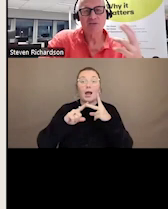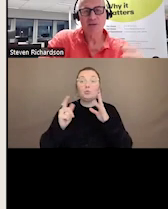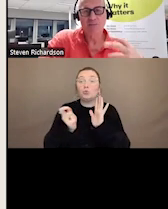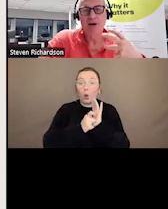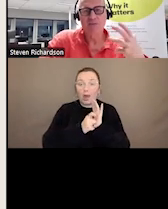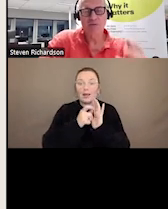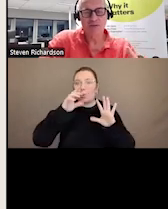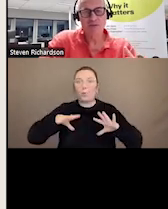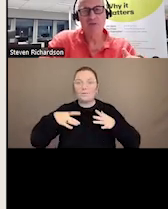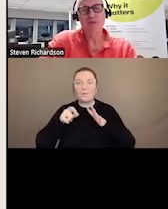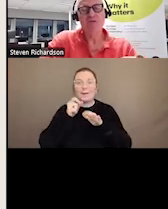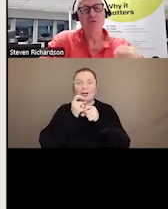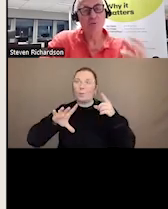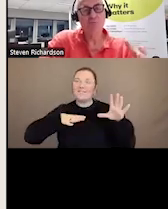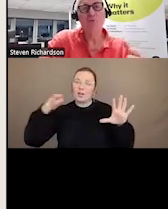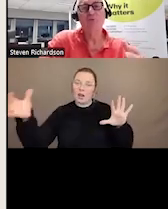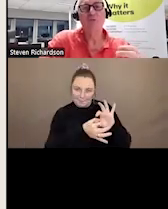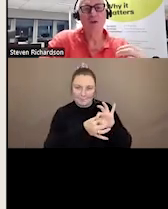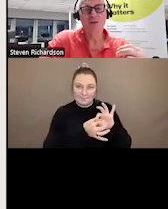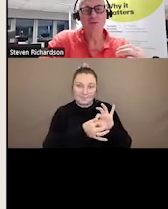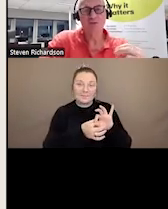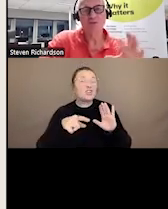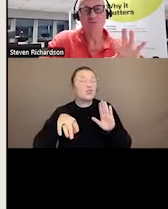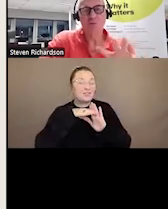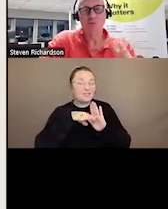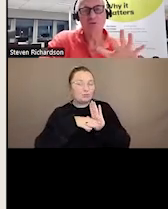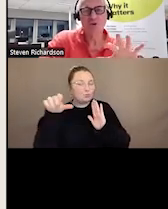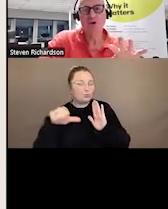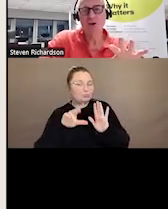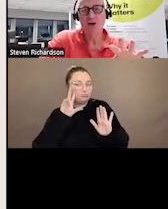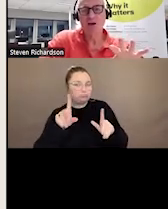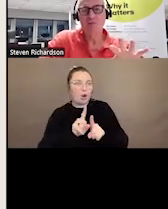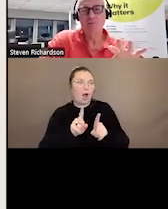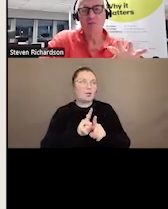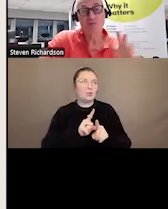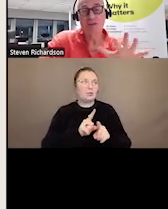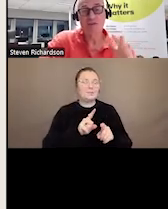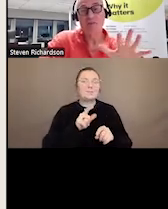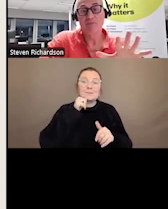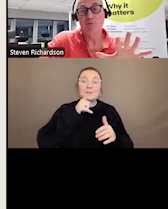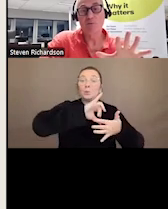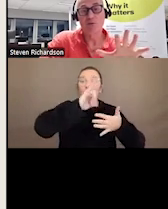is certainly part of the criteria you should look for in relation to what fundraising platform you